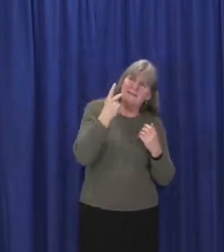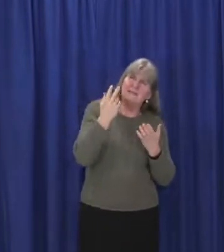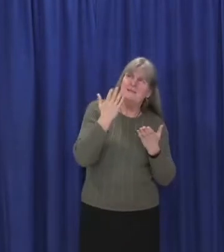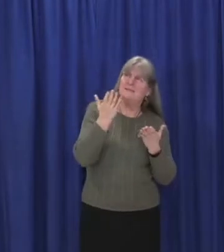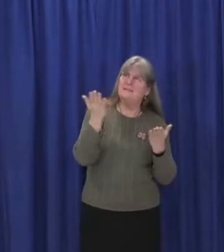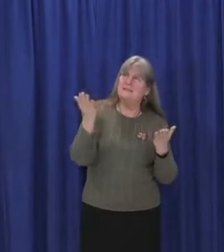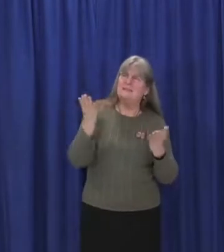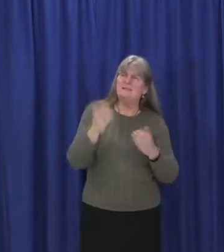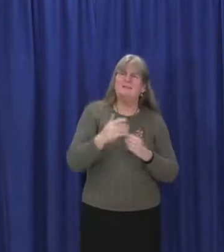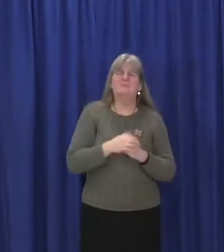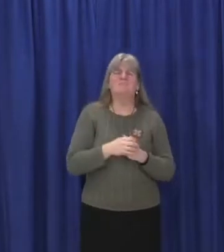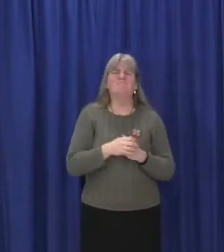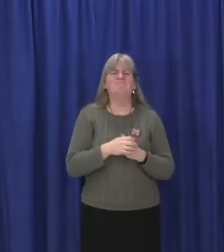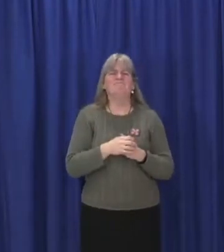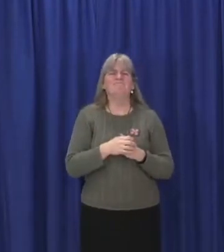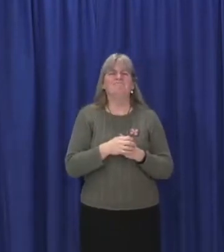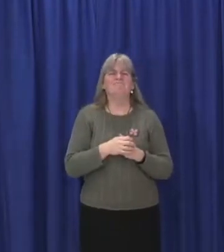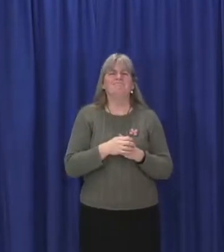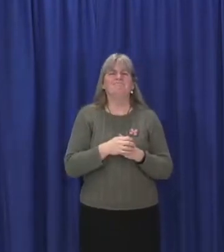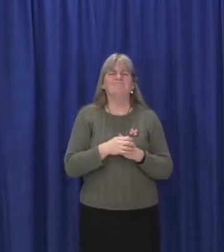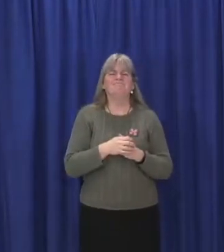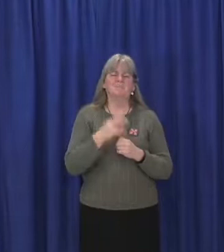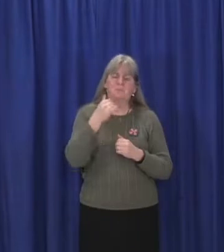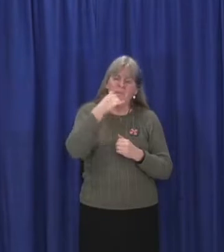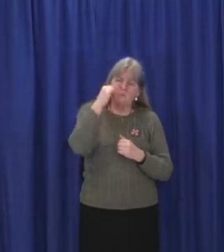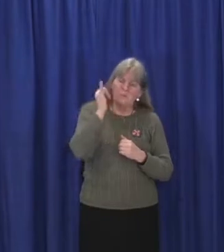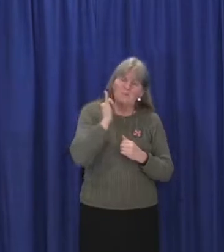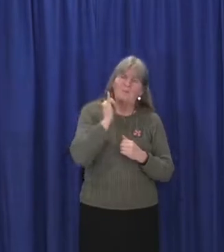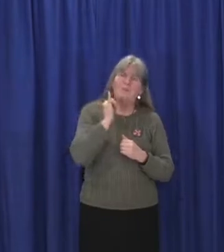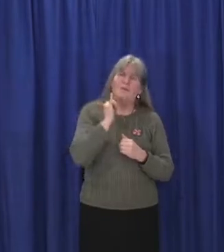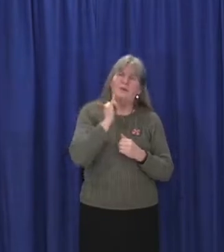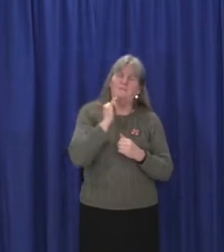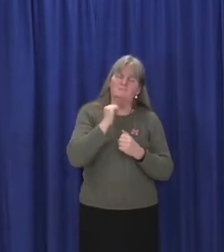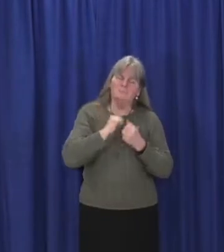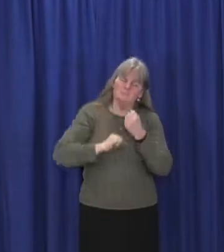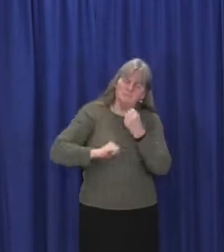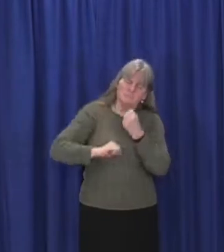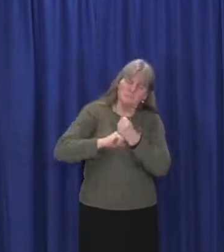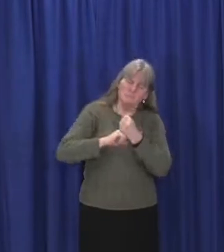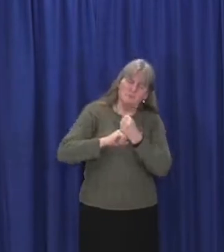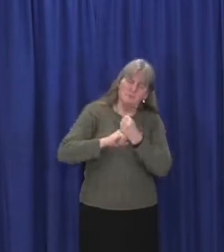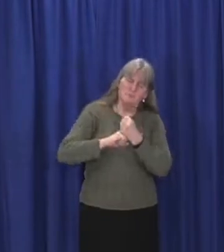And it is Yukon as a whole that stands together with those who are suffering right now.